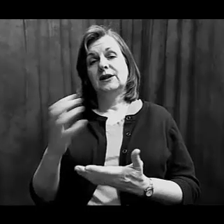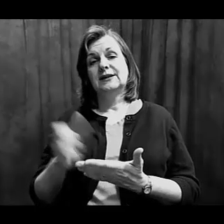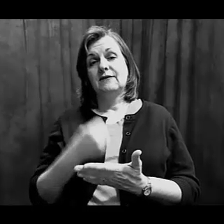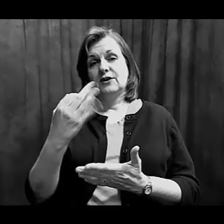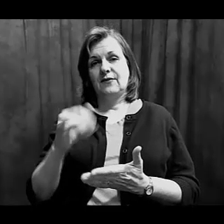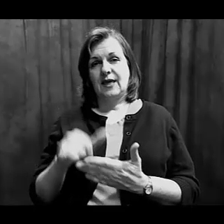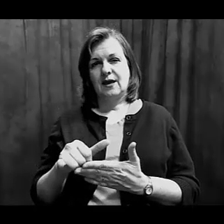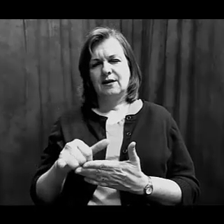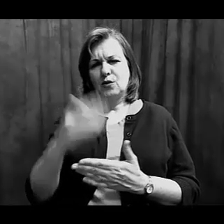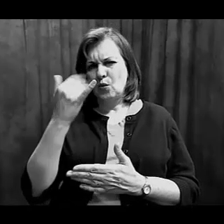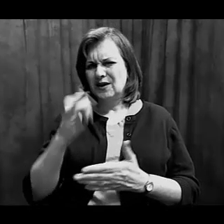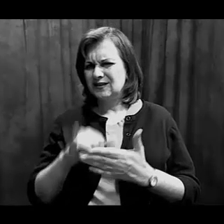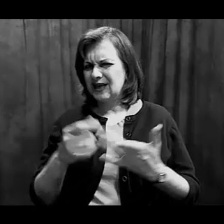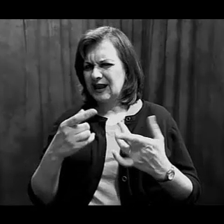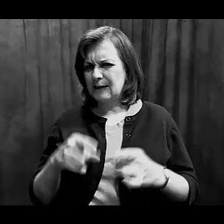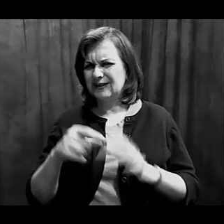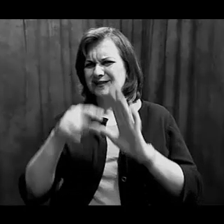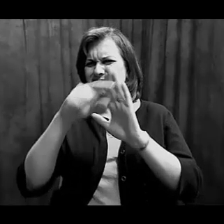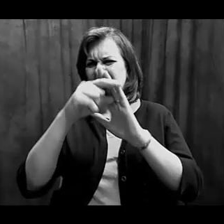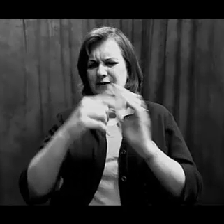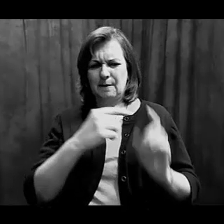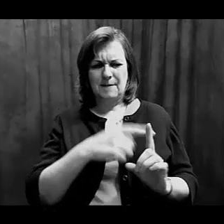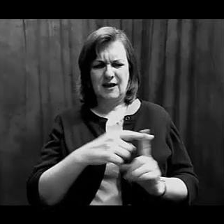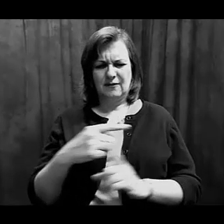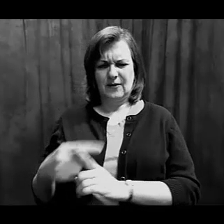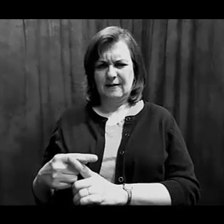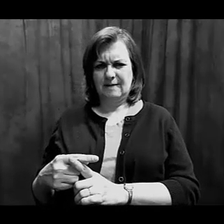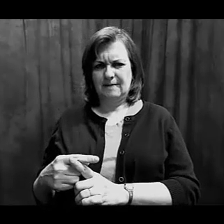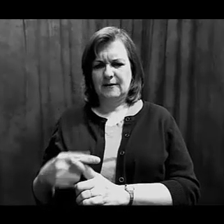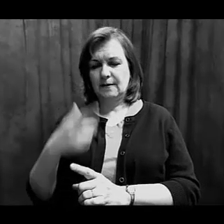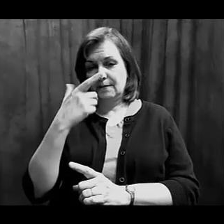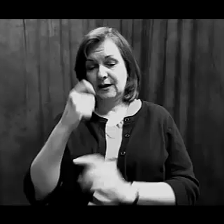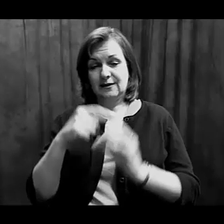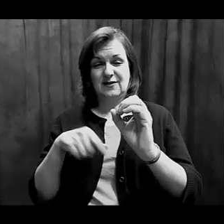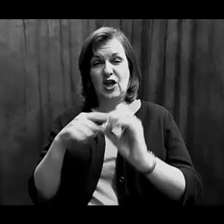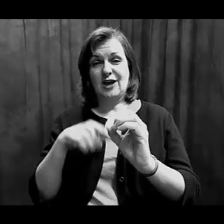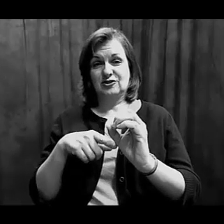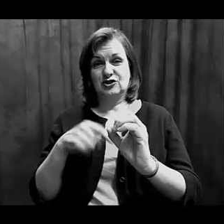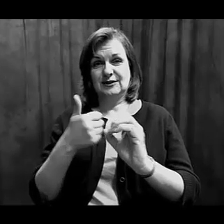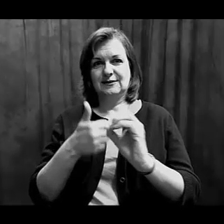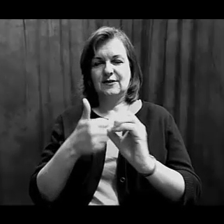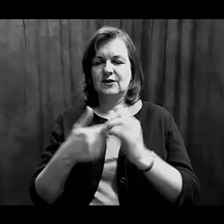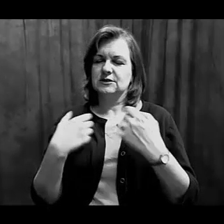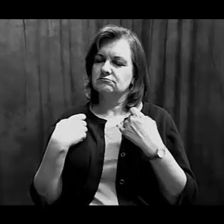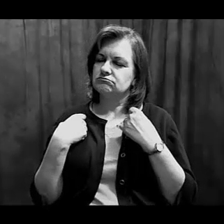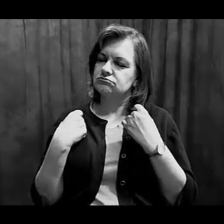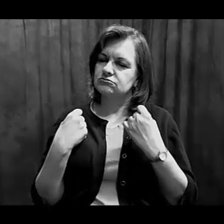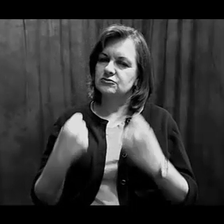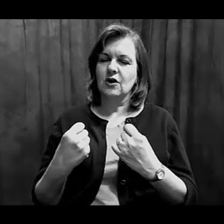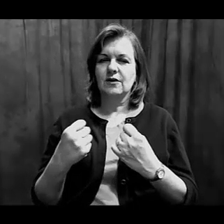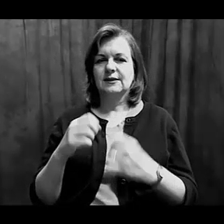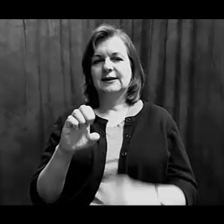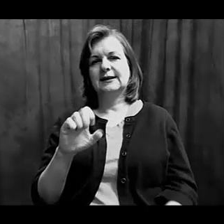we're going to take advantage of this why does this happen remember?? this is all because oxygen is highly